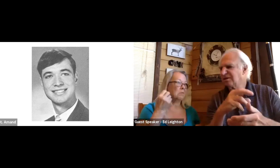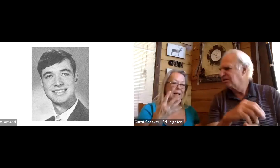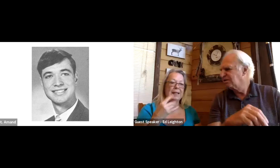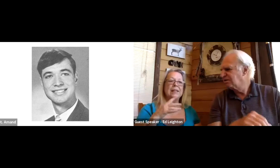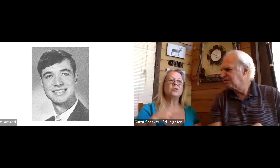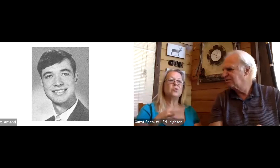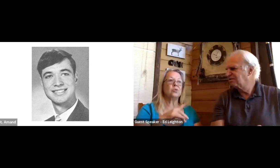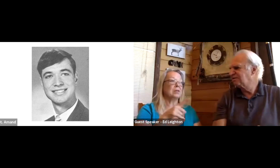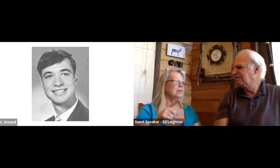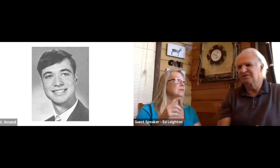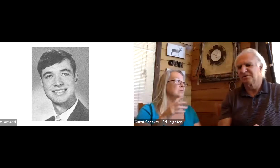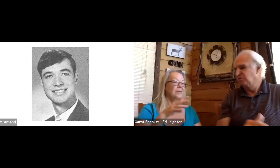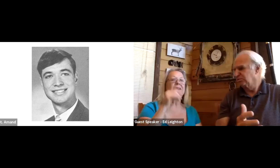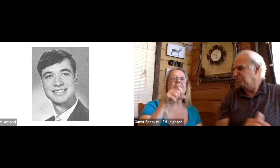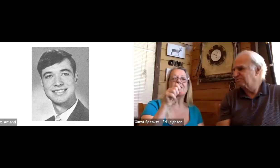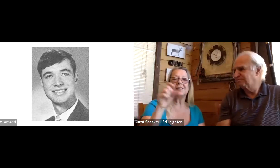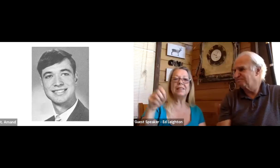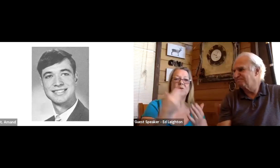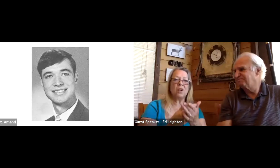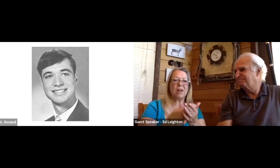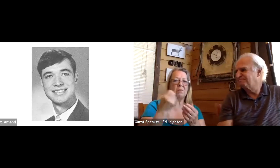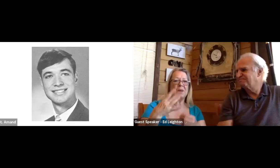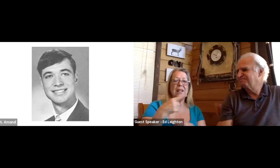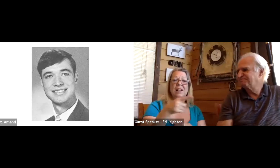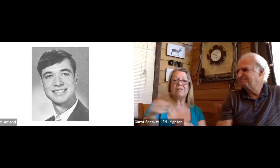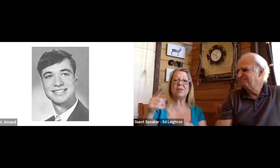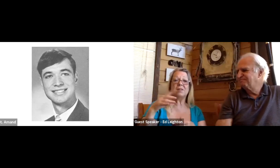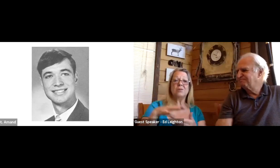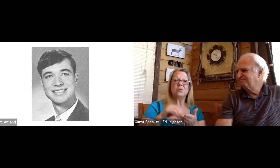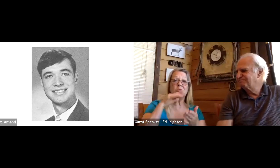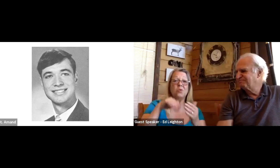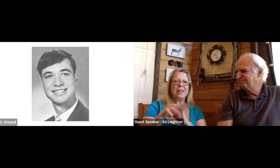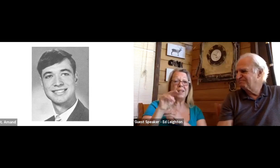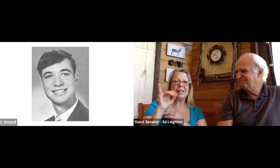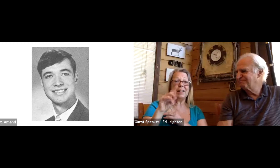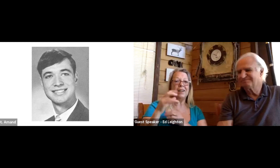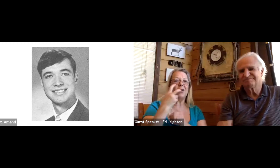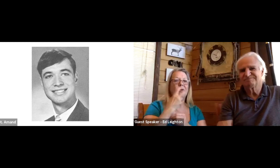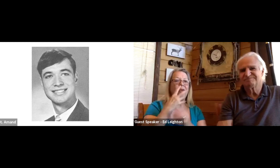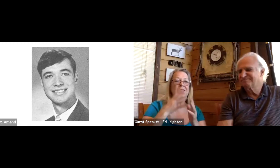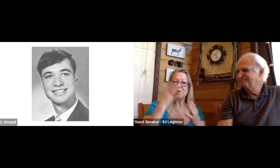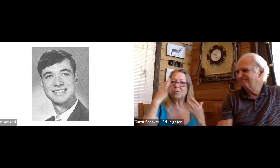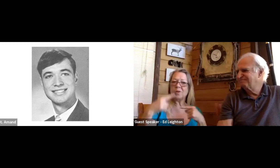When he got to NTID, everybody there used speech to communicate,